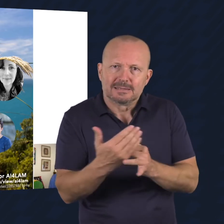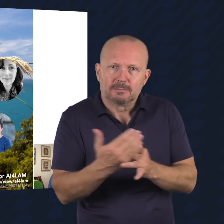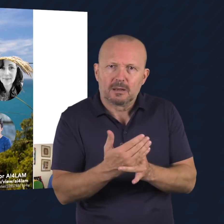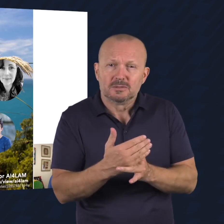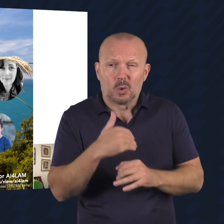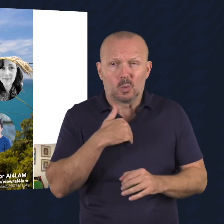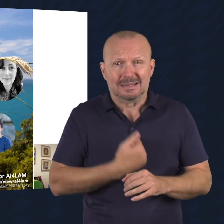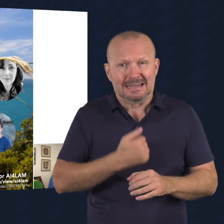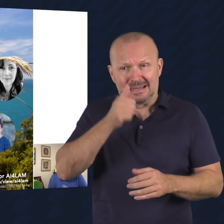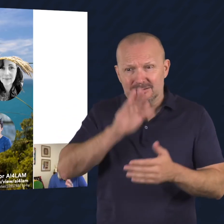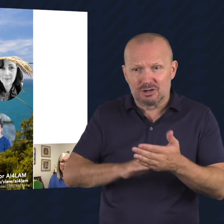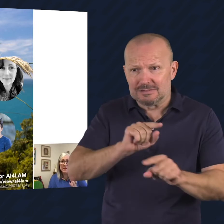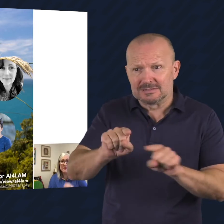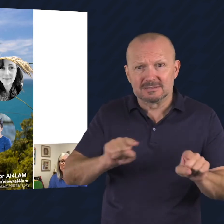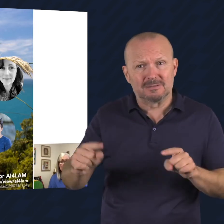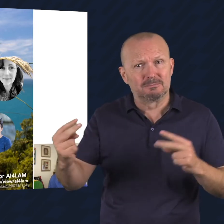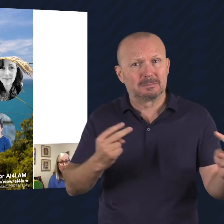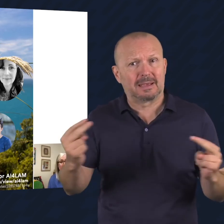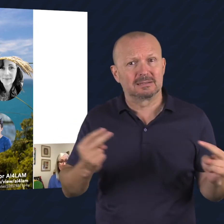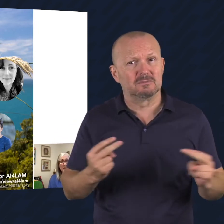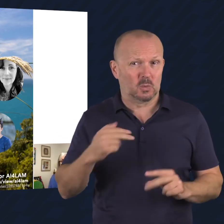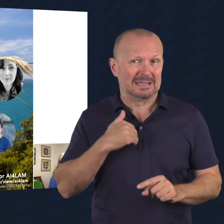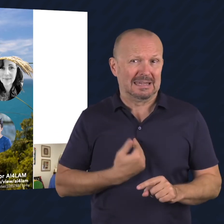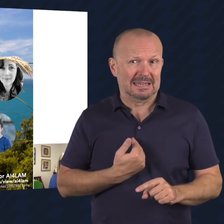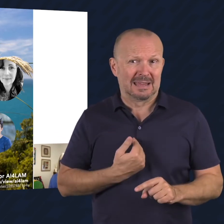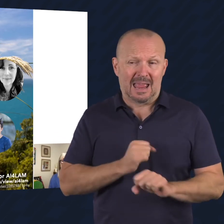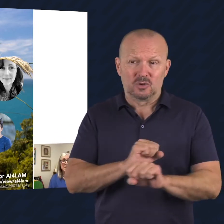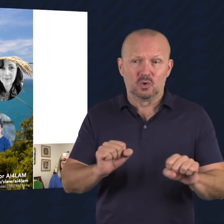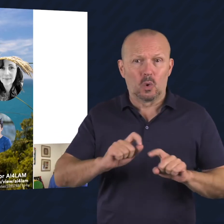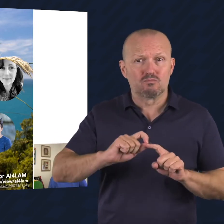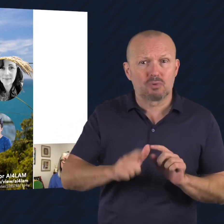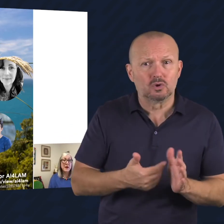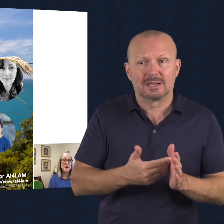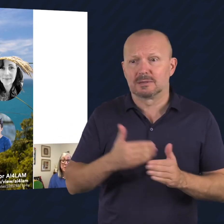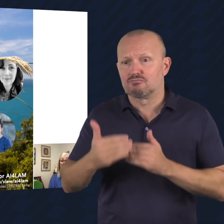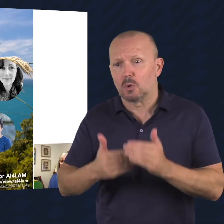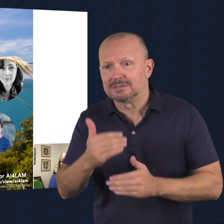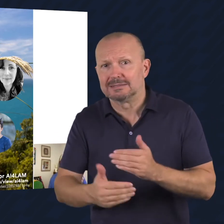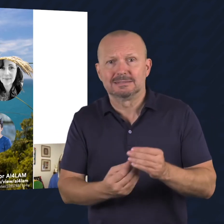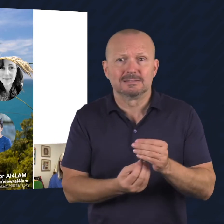So, we need all sorts of perspectives and experiences and projects, really,